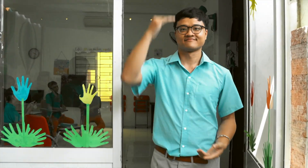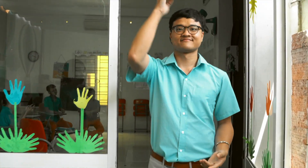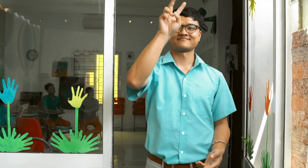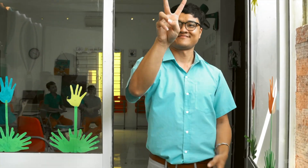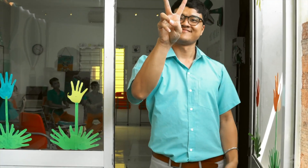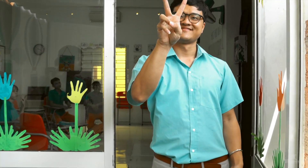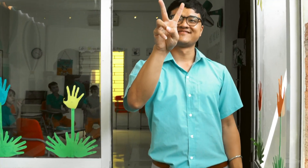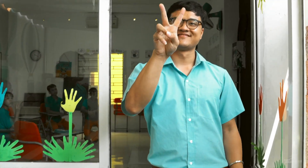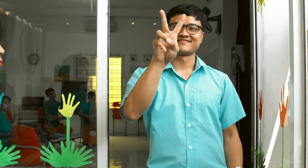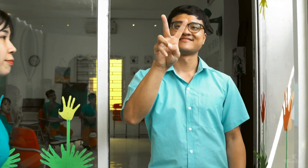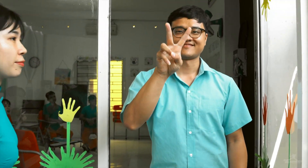This is the classroom for Class 2.